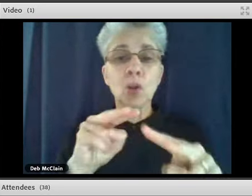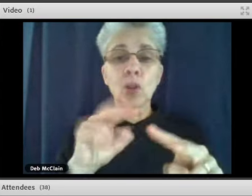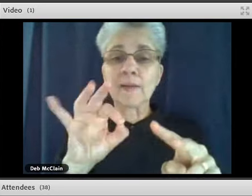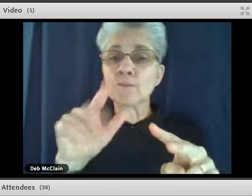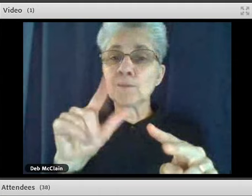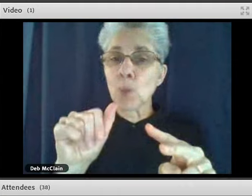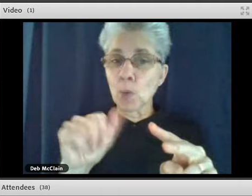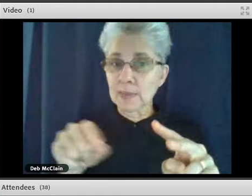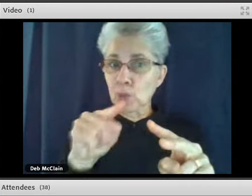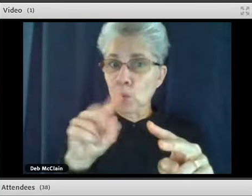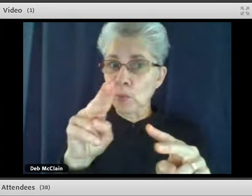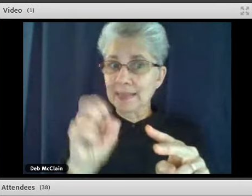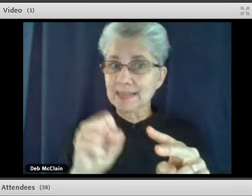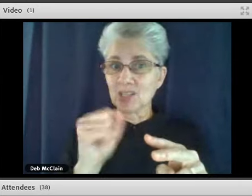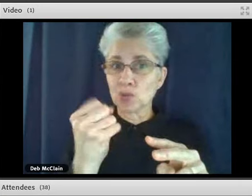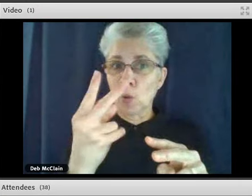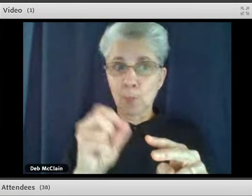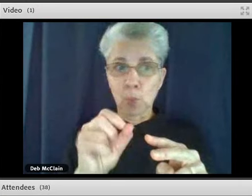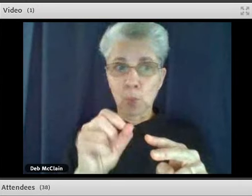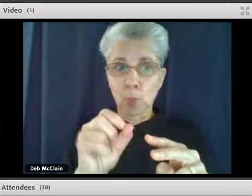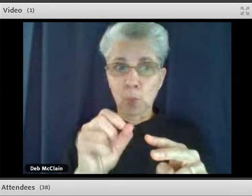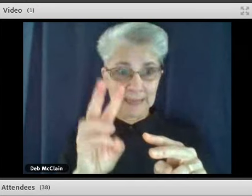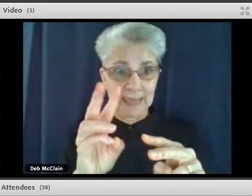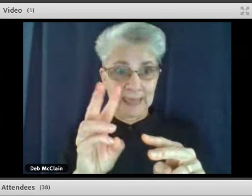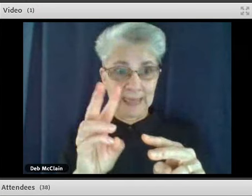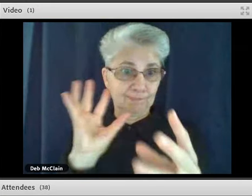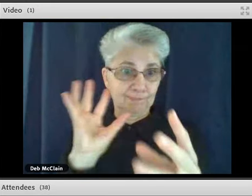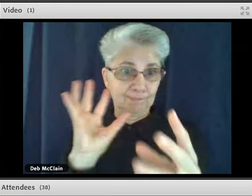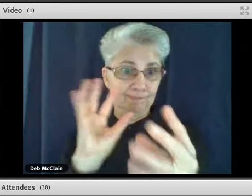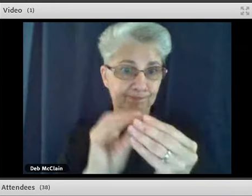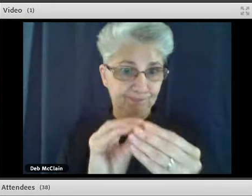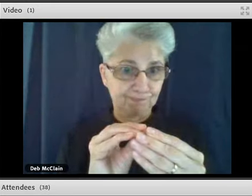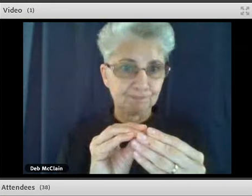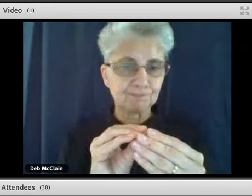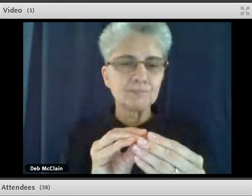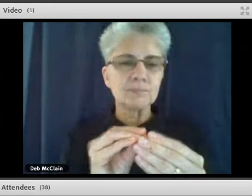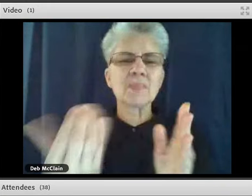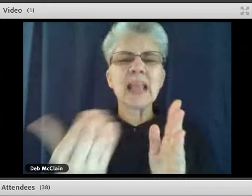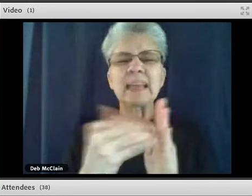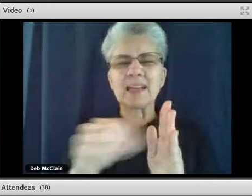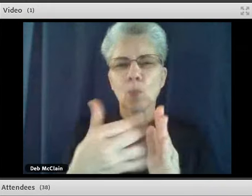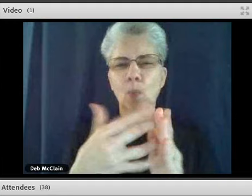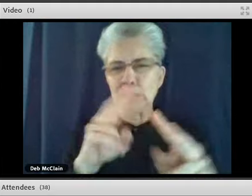So, United States is 12.6%. And this is, again, just another way of looking at it.